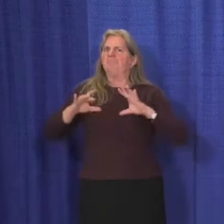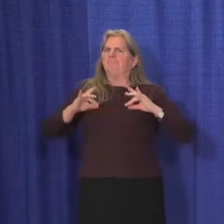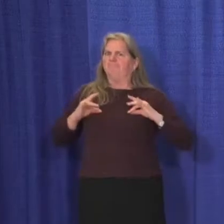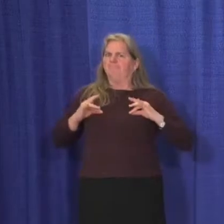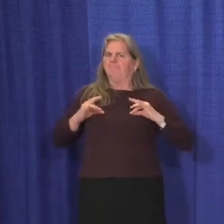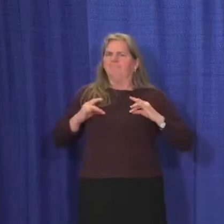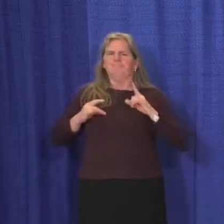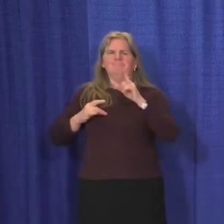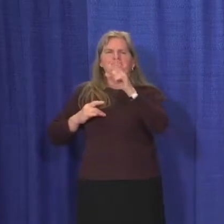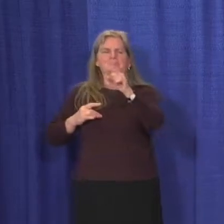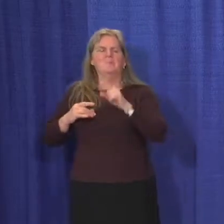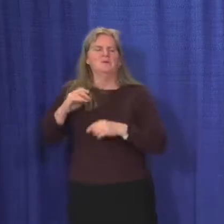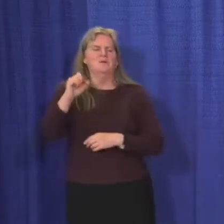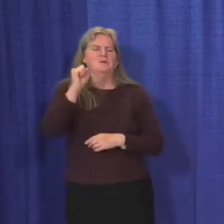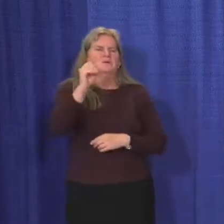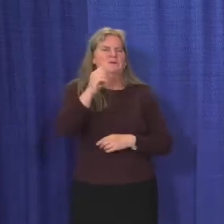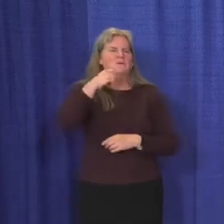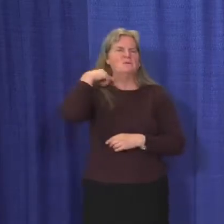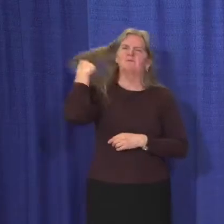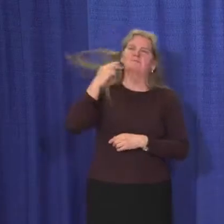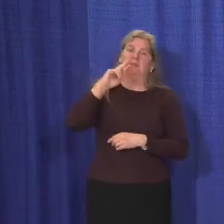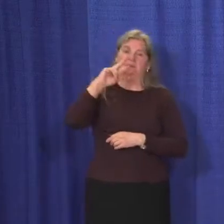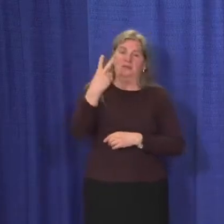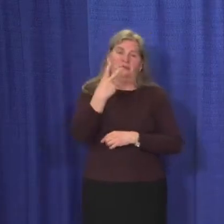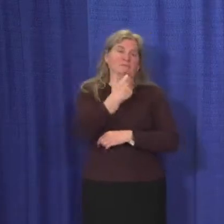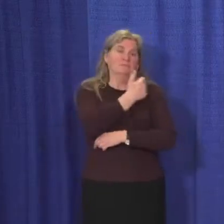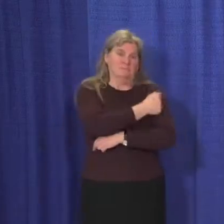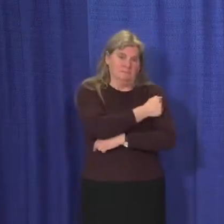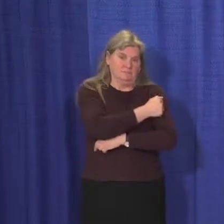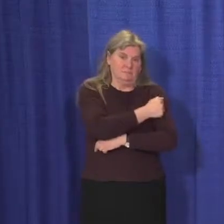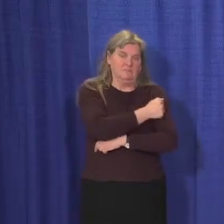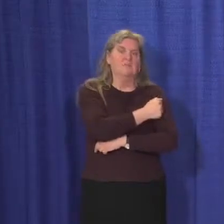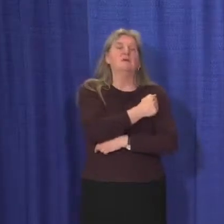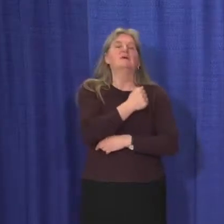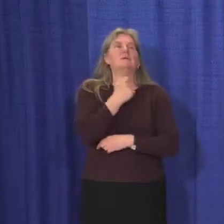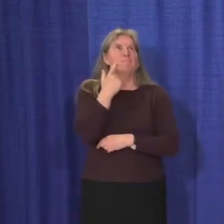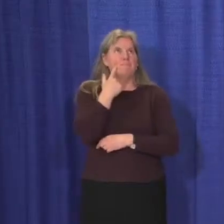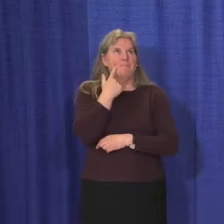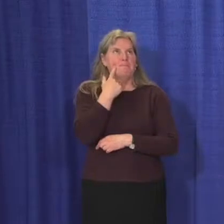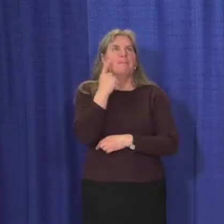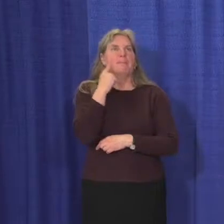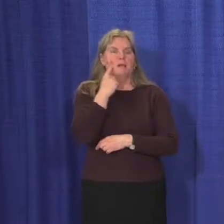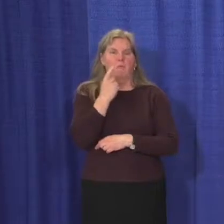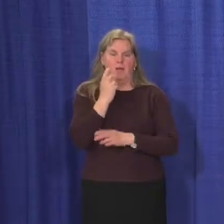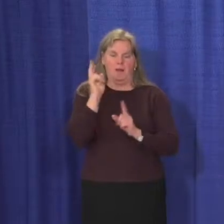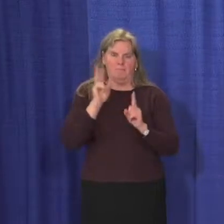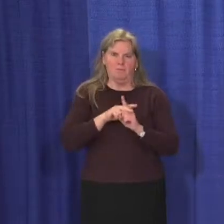This if you plan travel after a second dose. Consider waiting for your